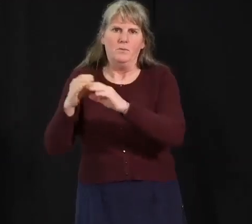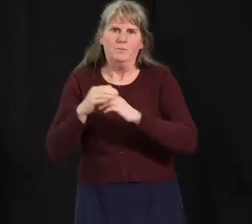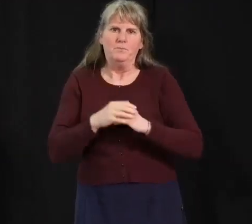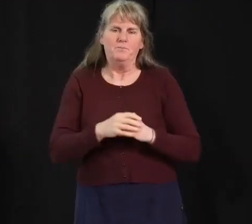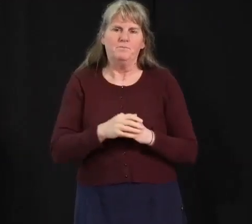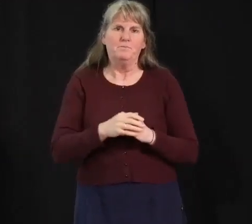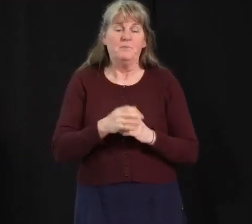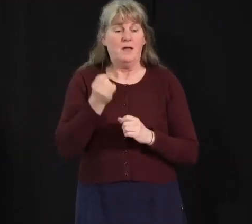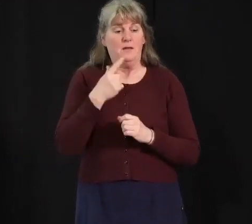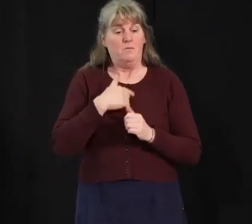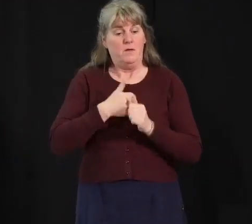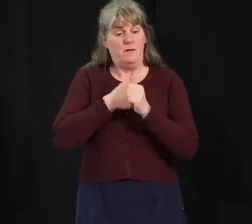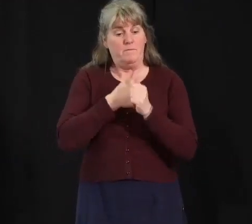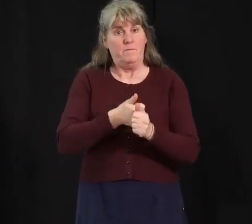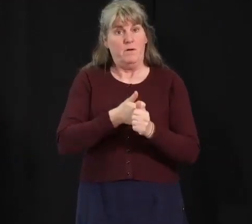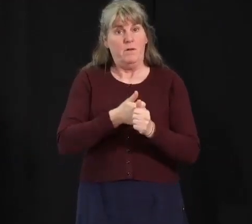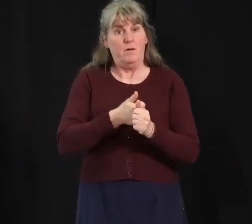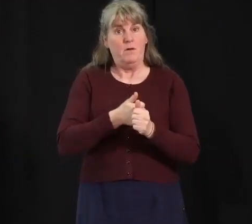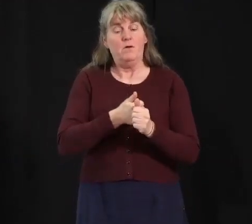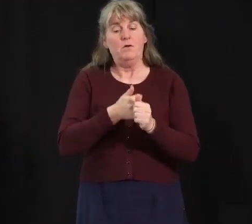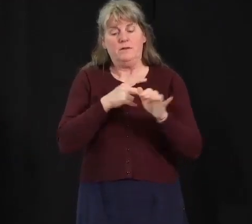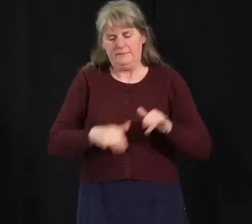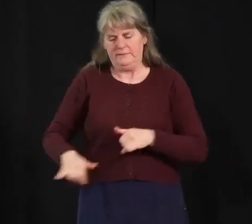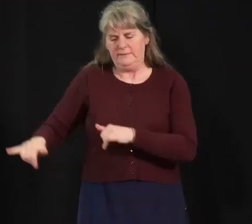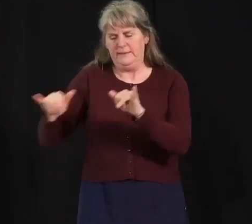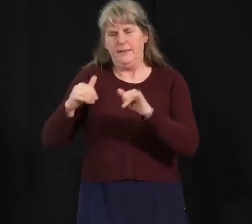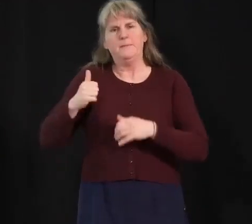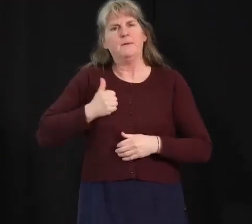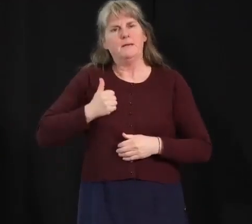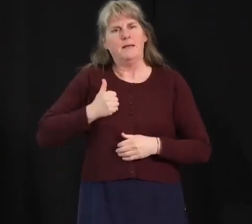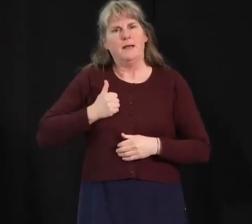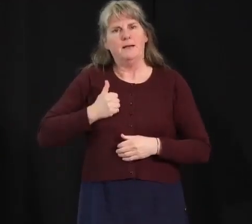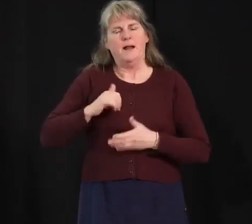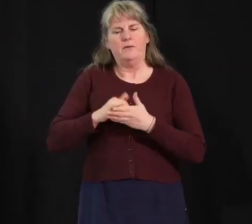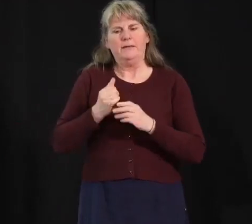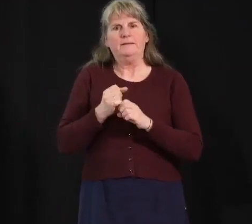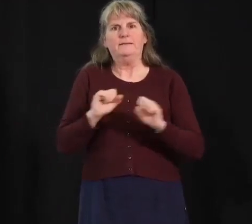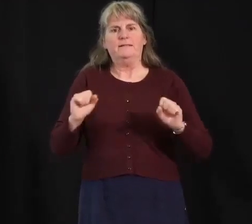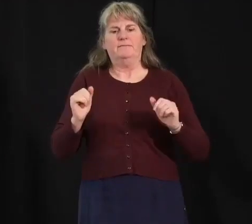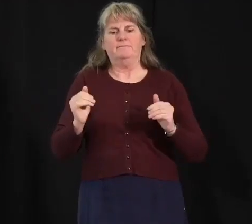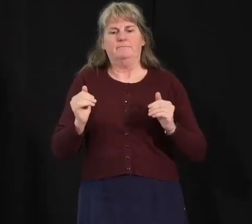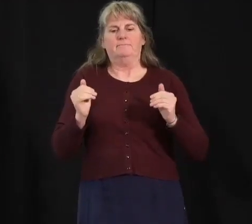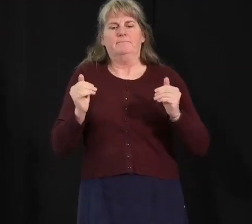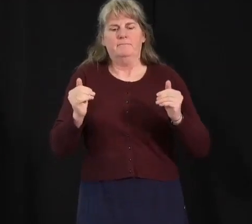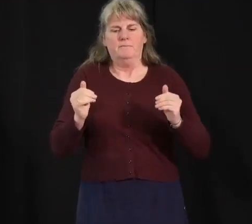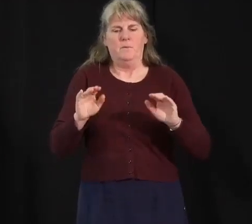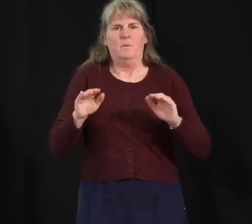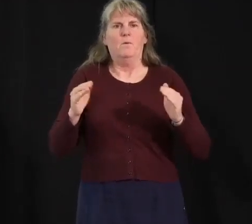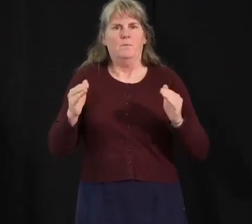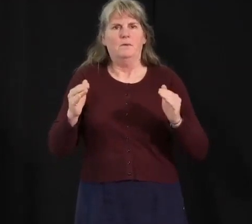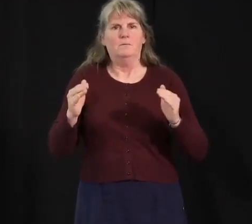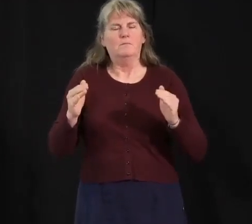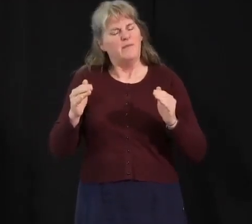testing criteria in place. That is one of the components as a framework for moving forward,